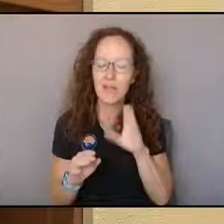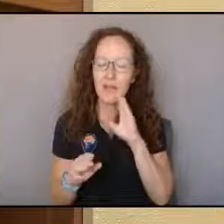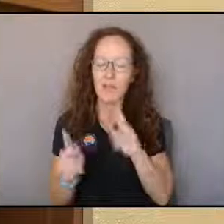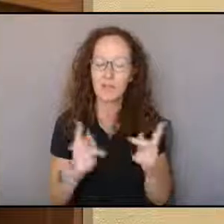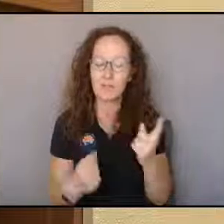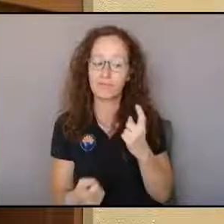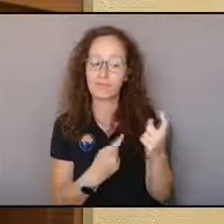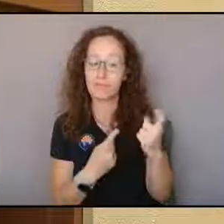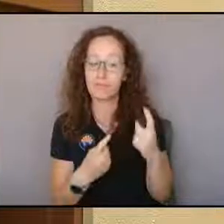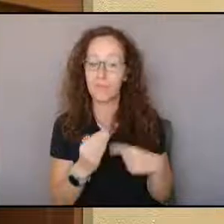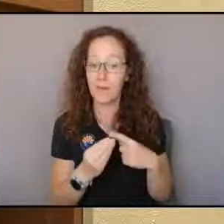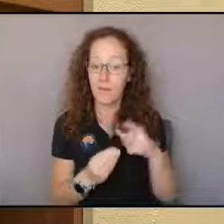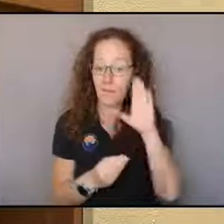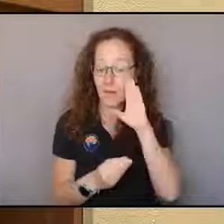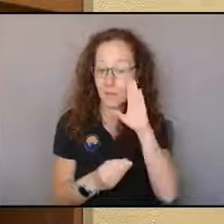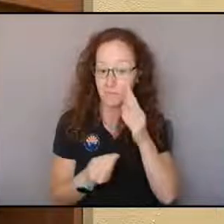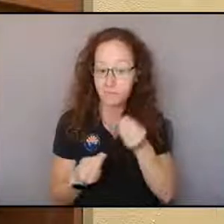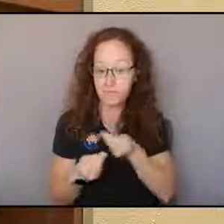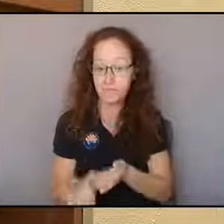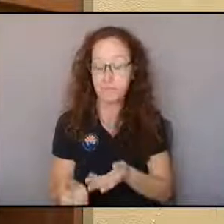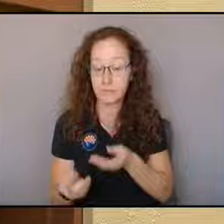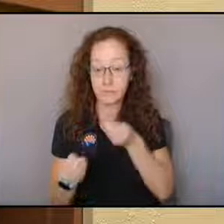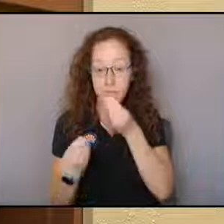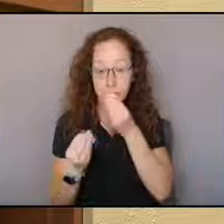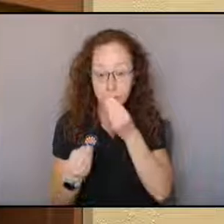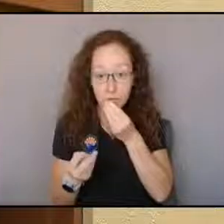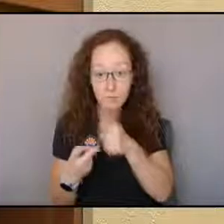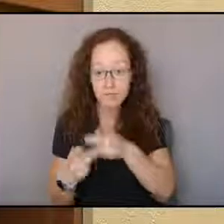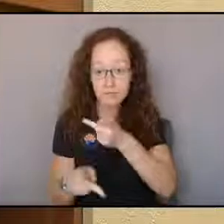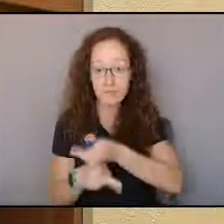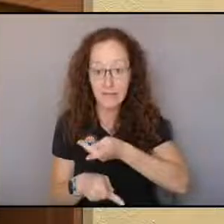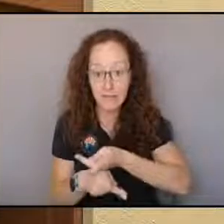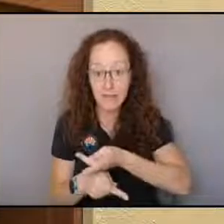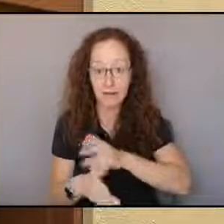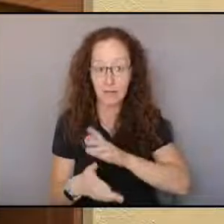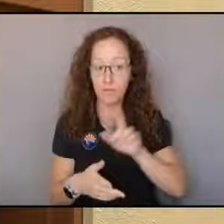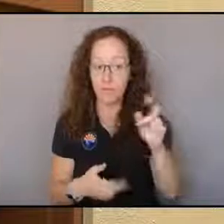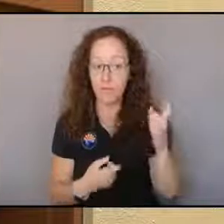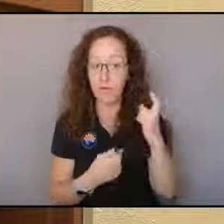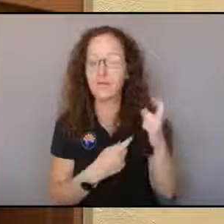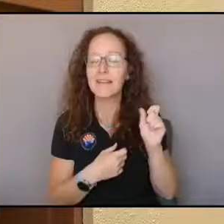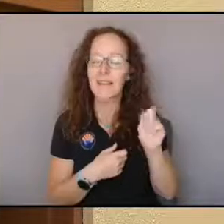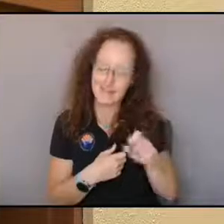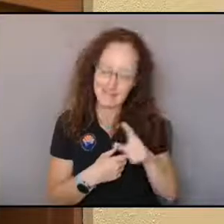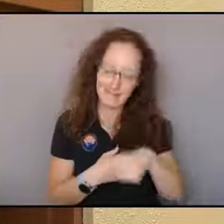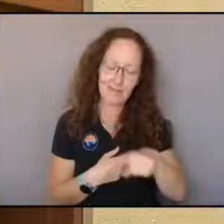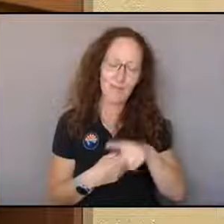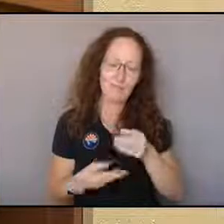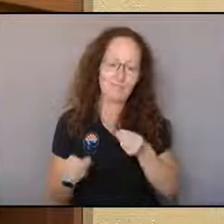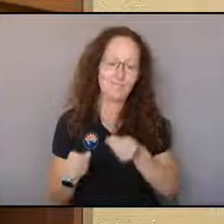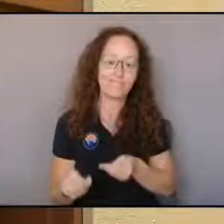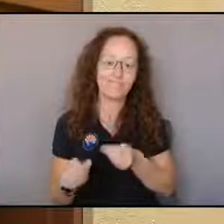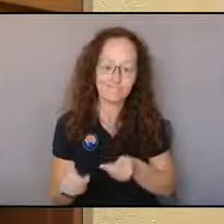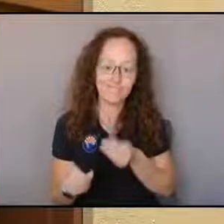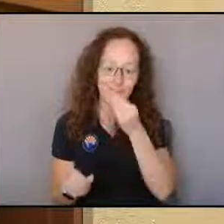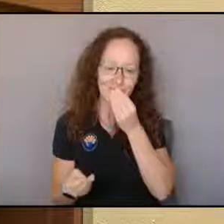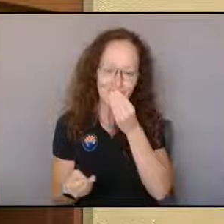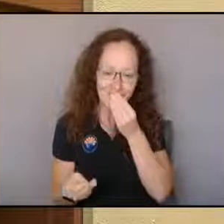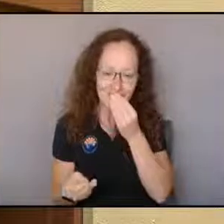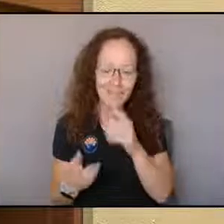I KNOW THERE'S BEEN QUESTIONS ON WHETHER OR NOT OUR FIREFIGHTERS ARE GETTING FED AND BEING WELL TAKEN CARE OF. ALL OF THEM ARE.